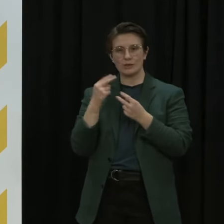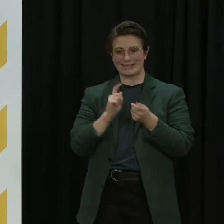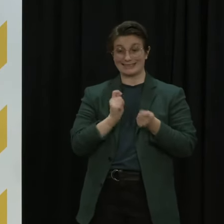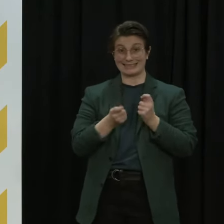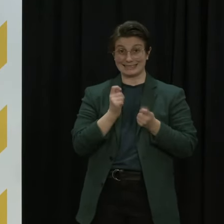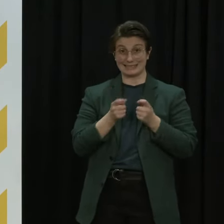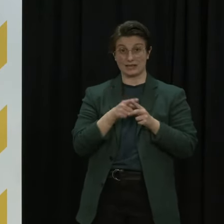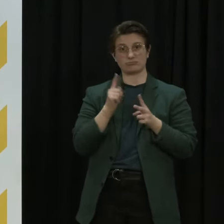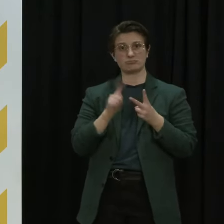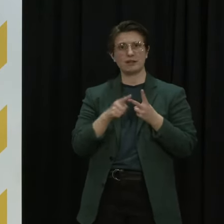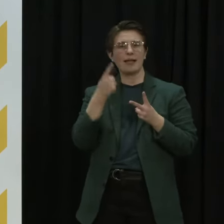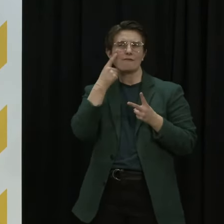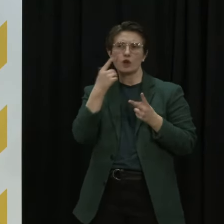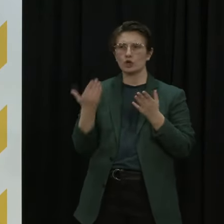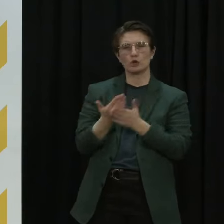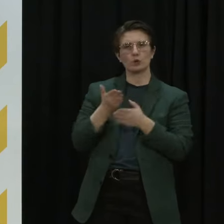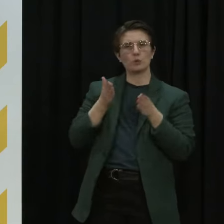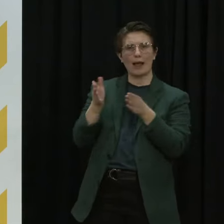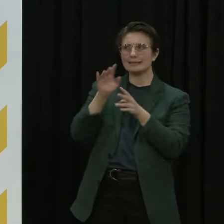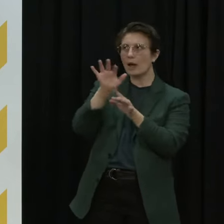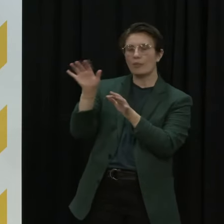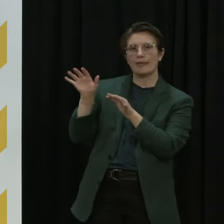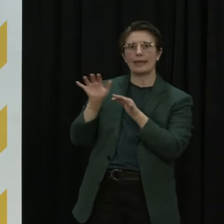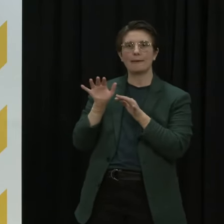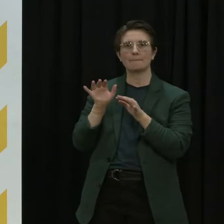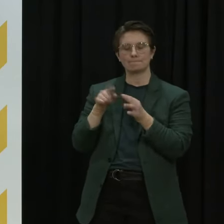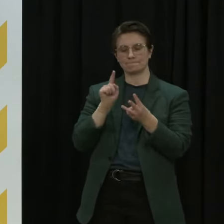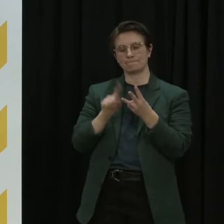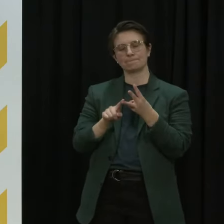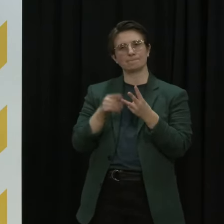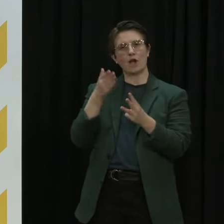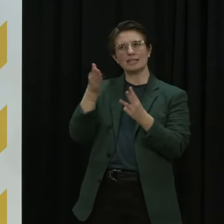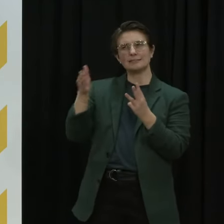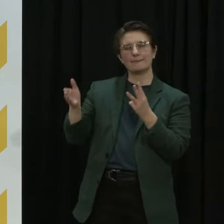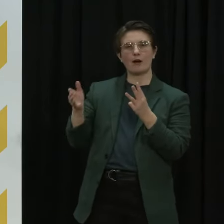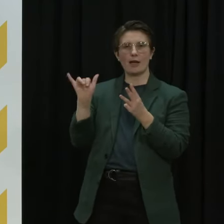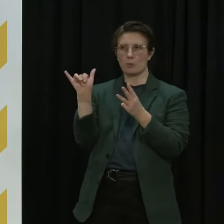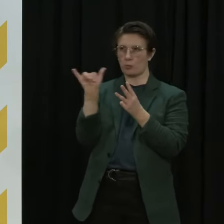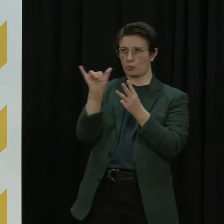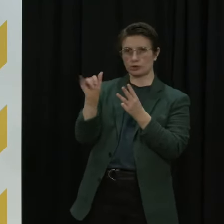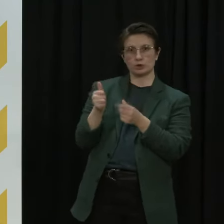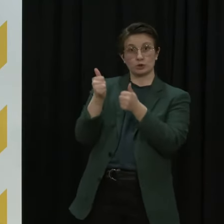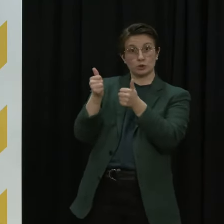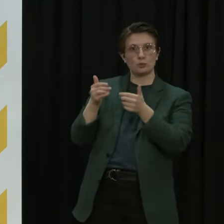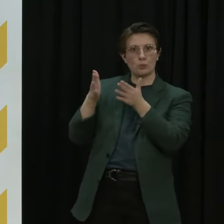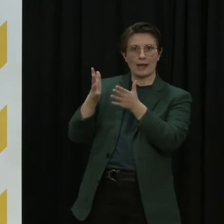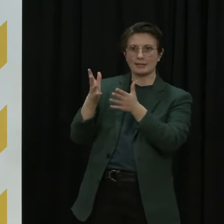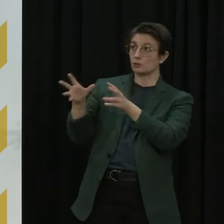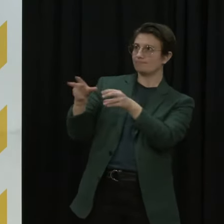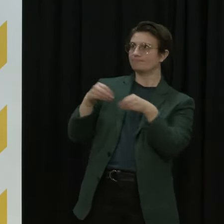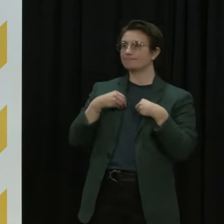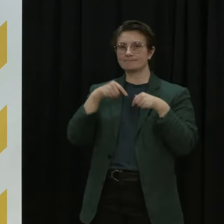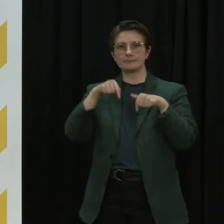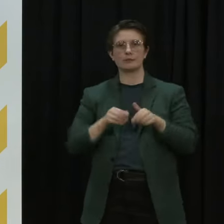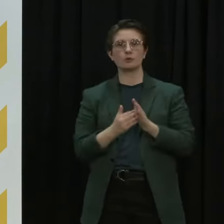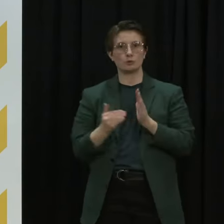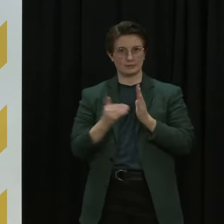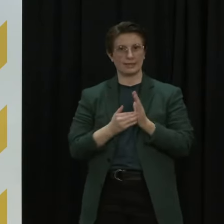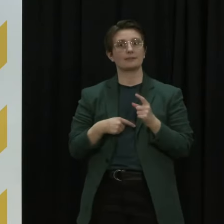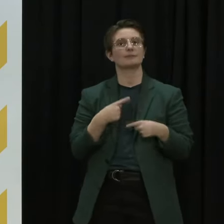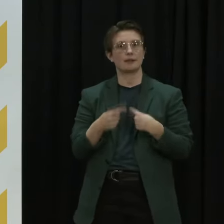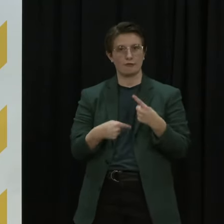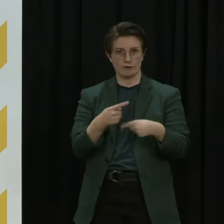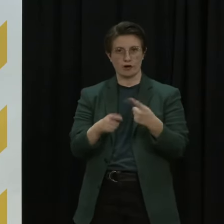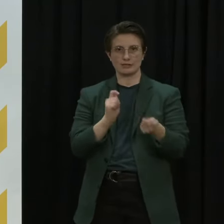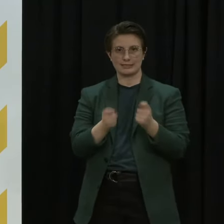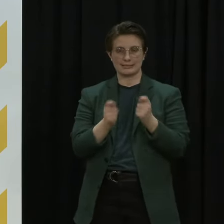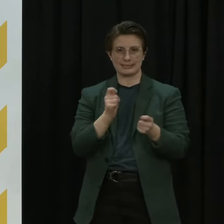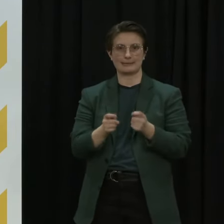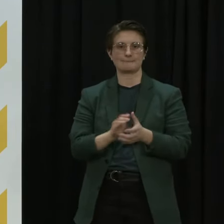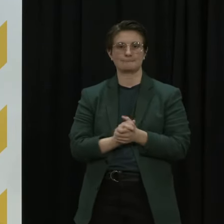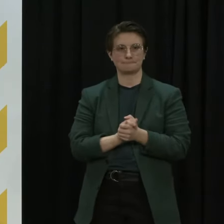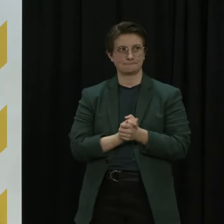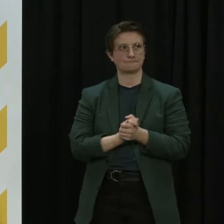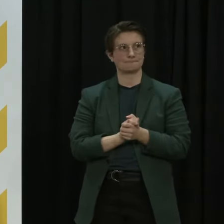coordination of COVID-19,